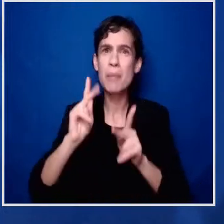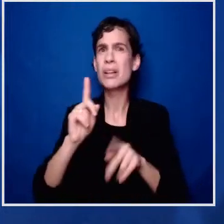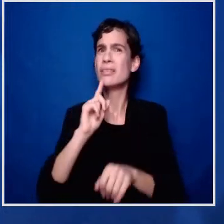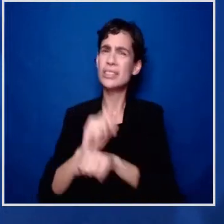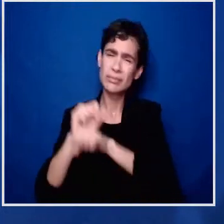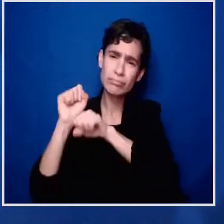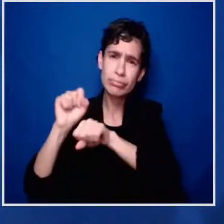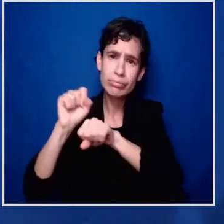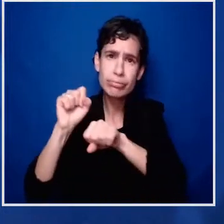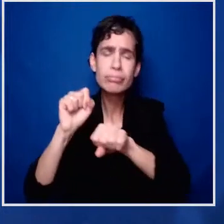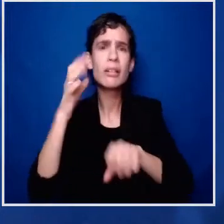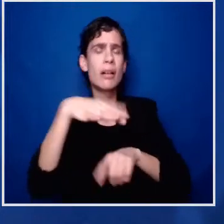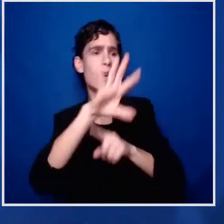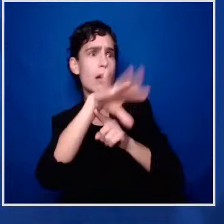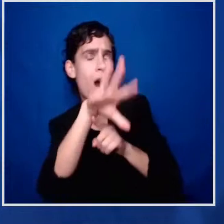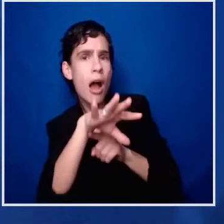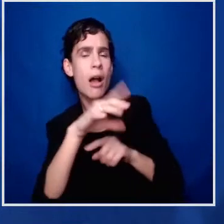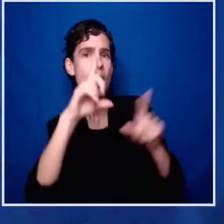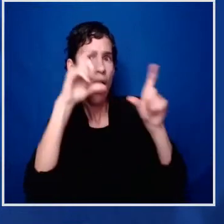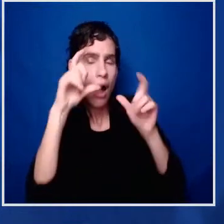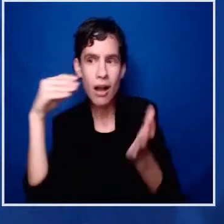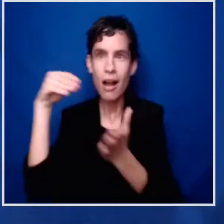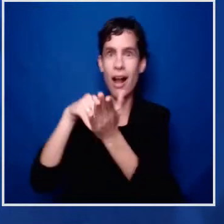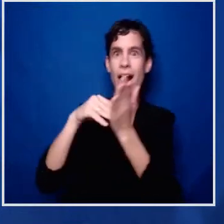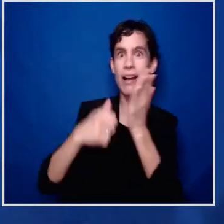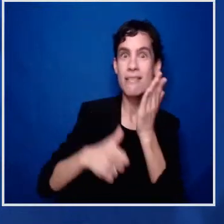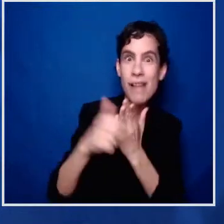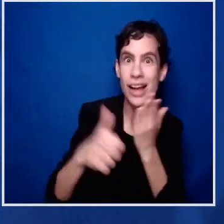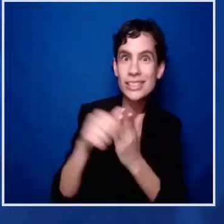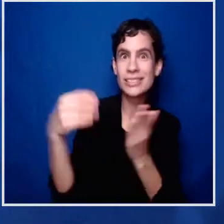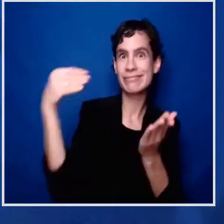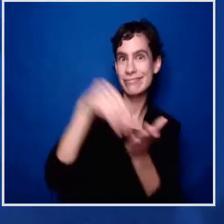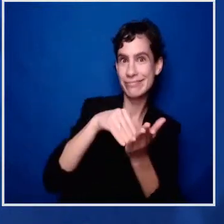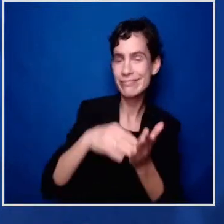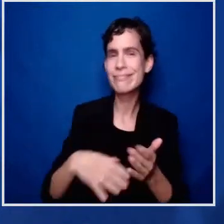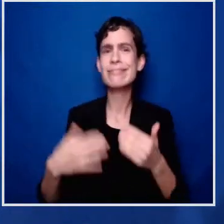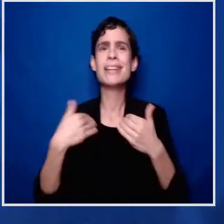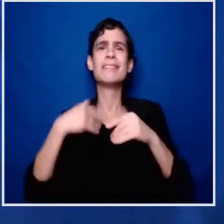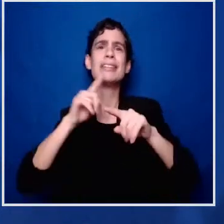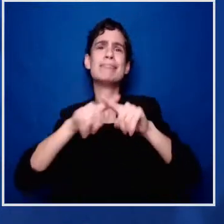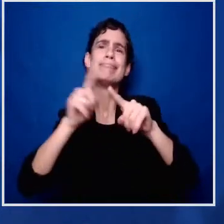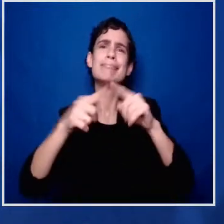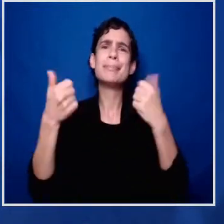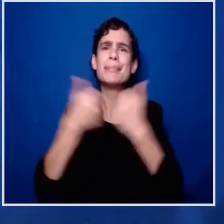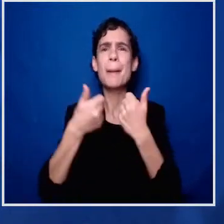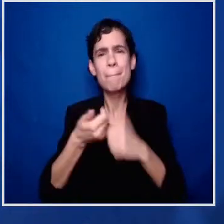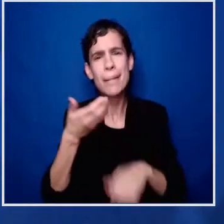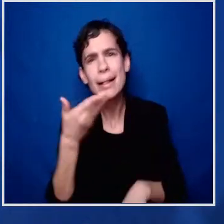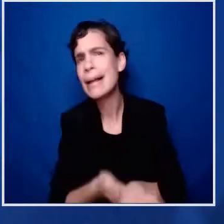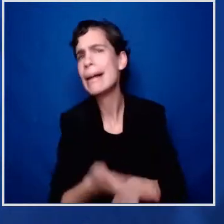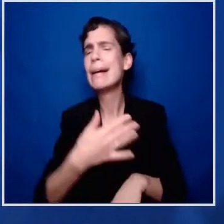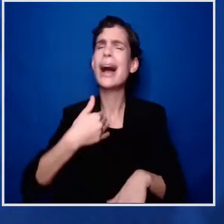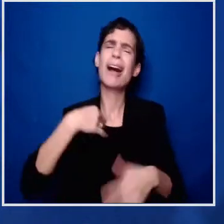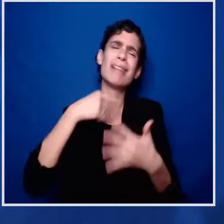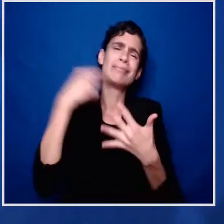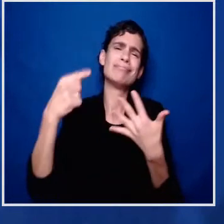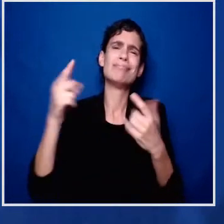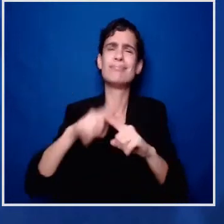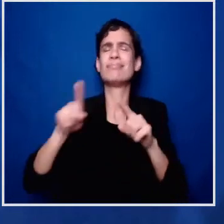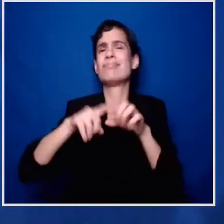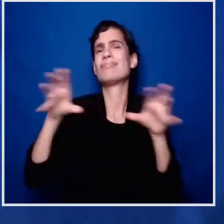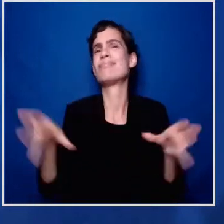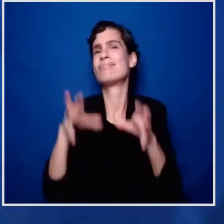THE ENTERTAINMENT CENTER WITH